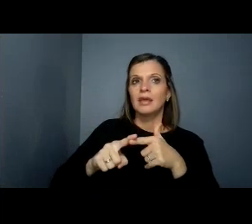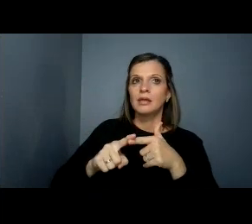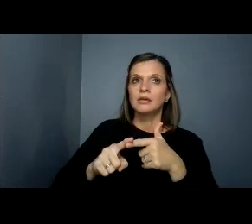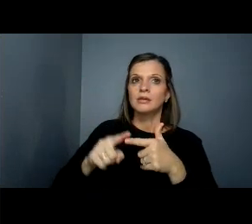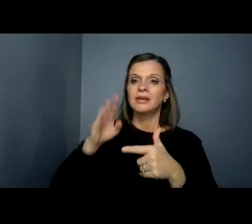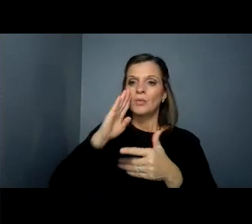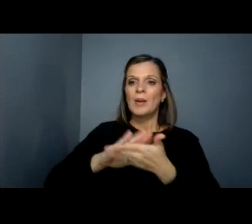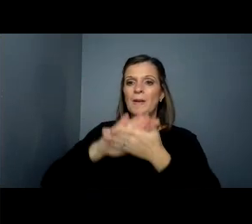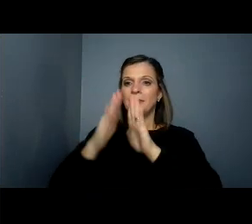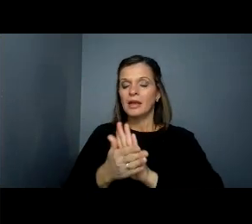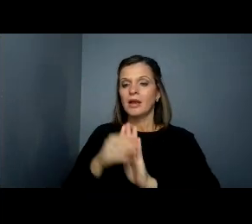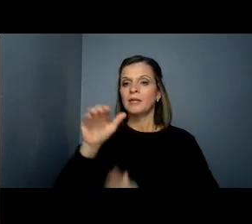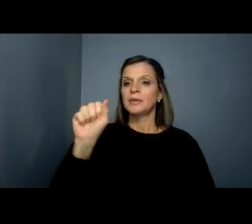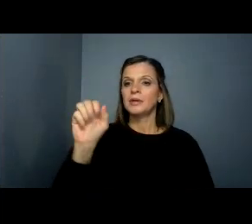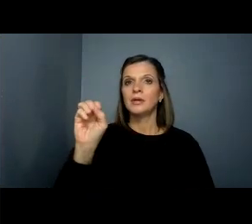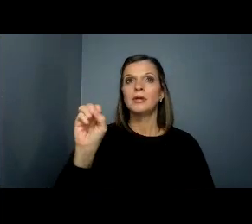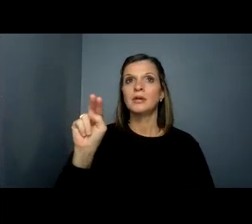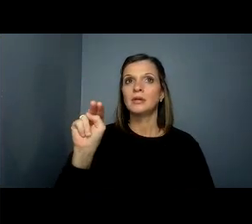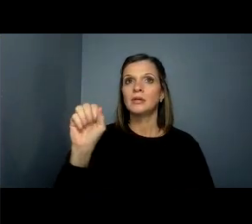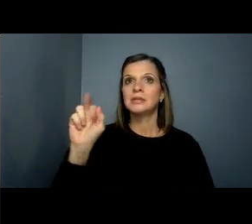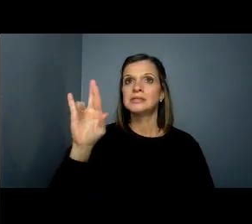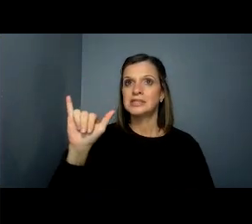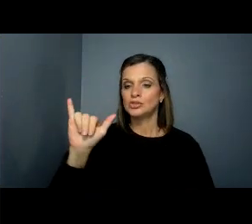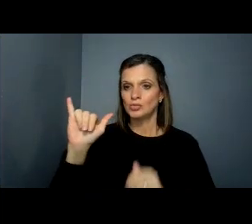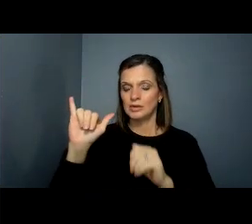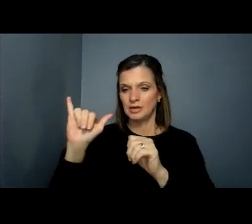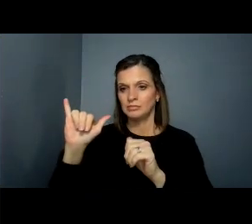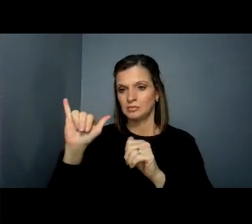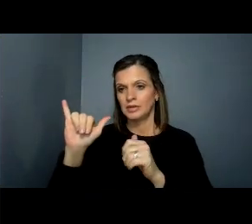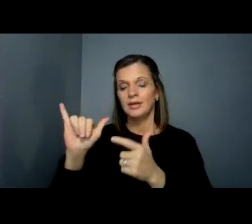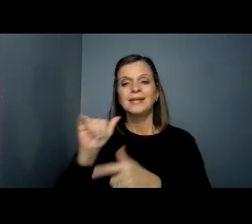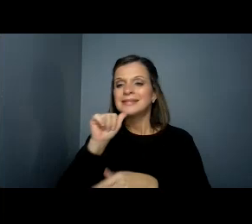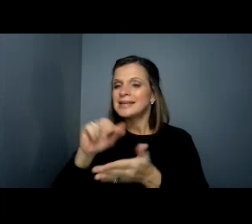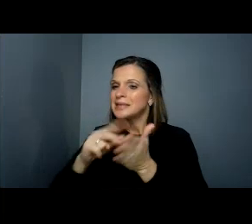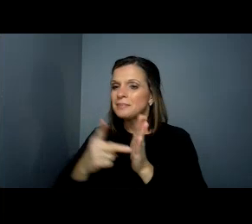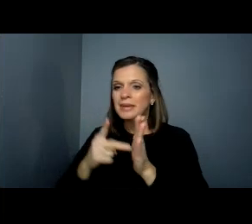make it normal hearing, but it is going to go to where the bone is.